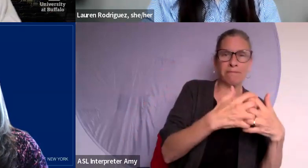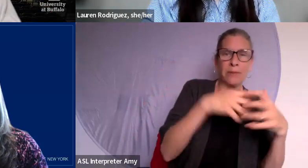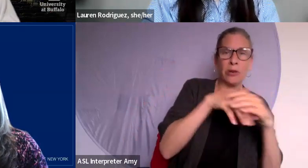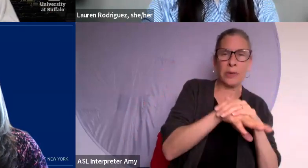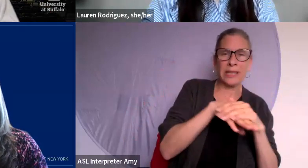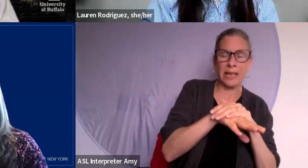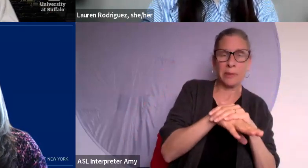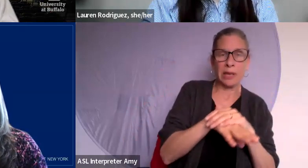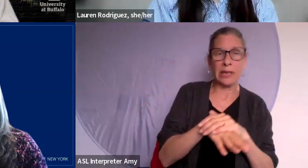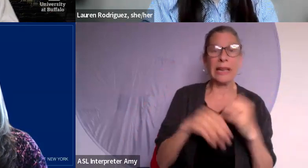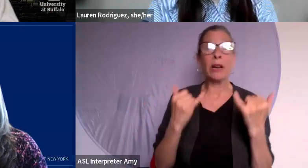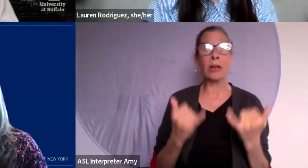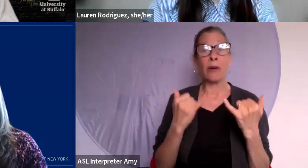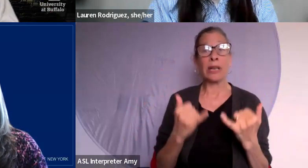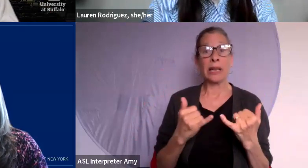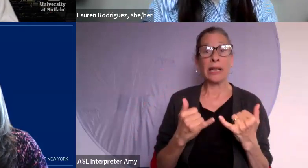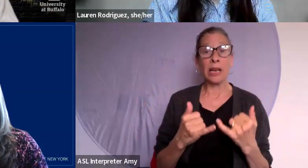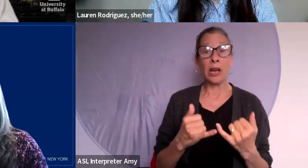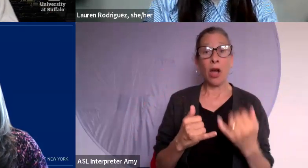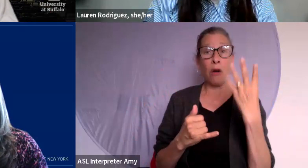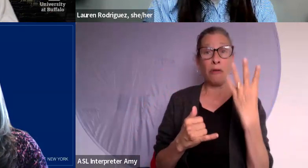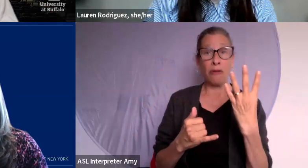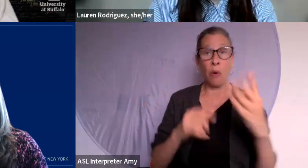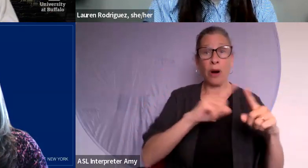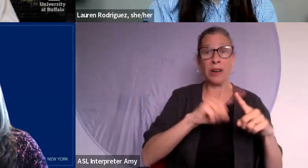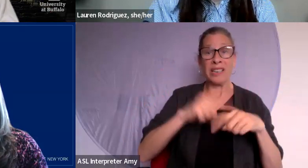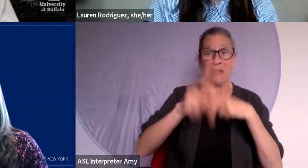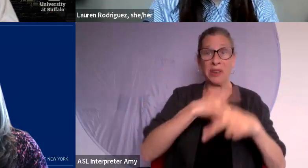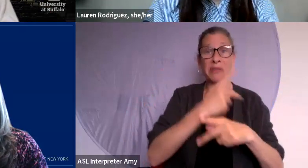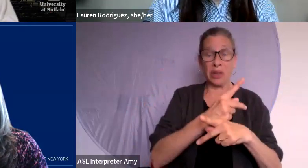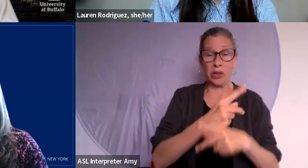Currently, there are four different versions of the second